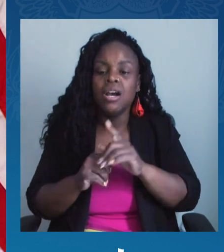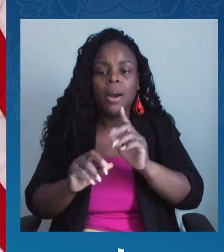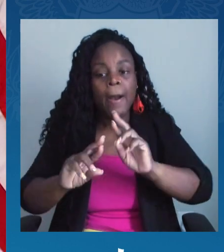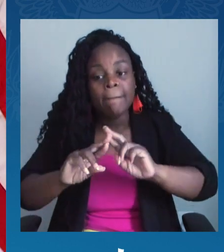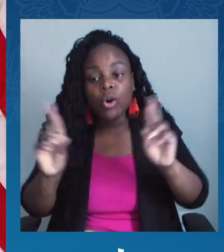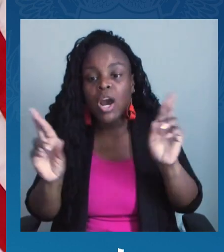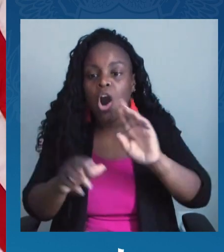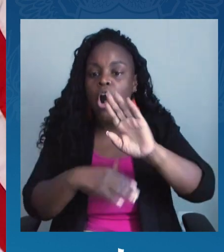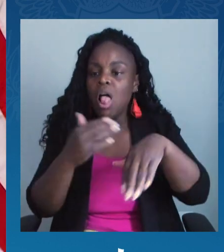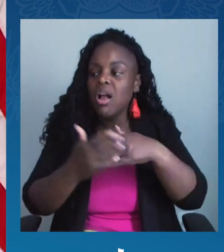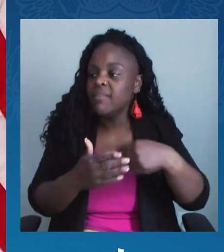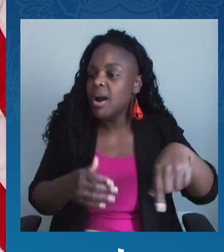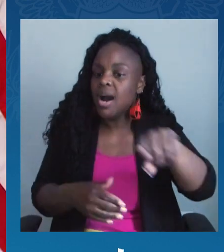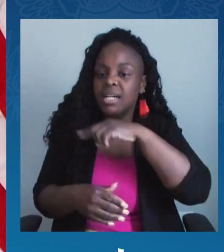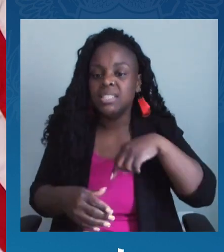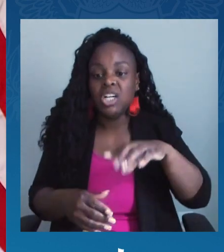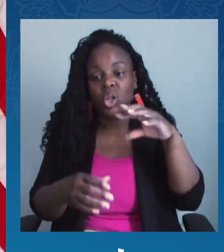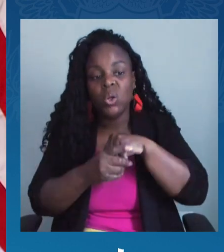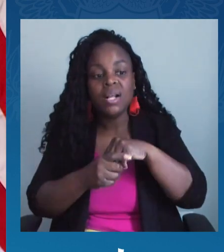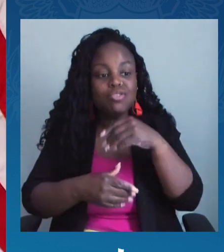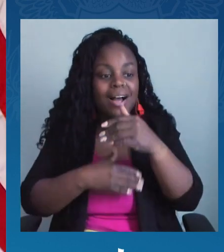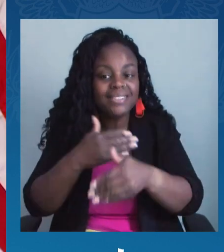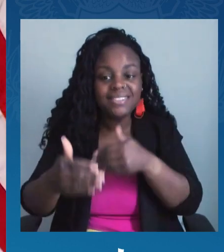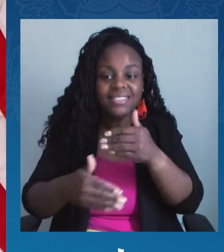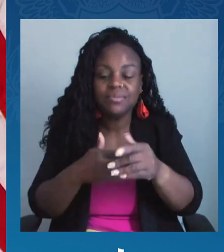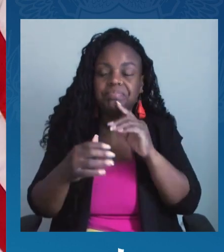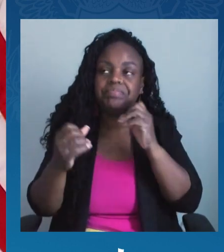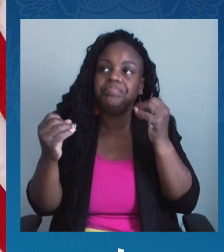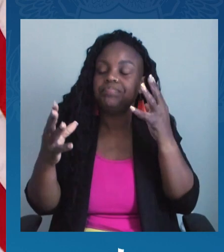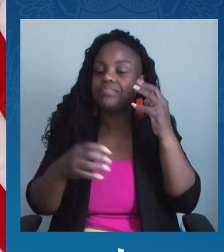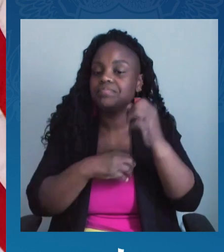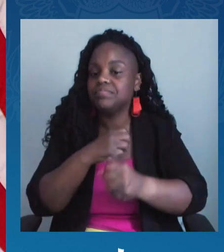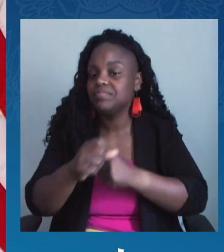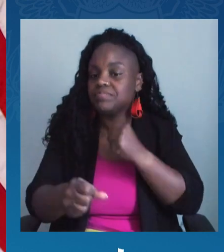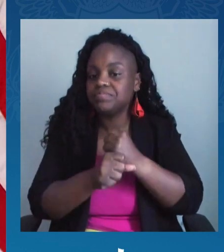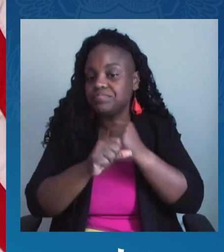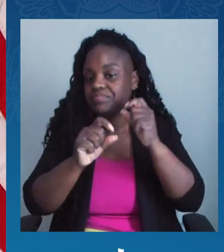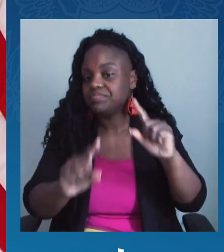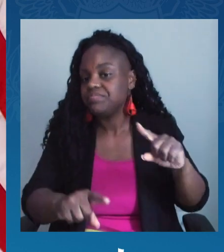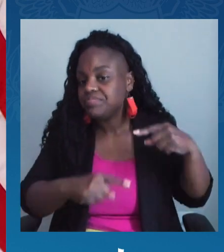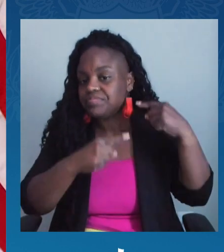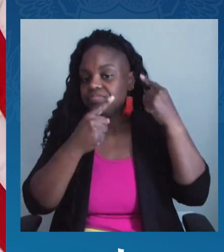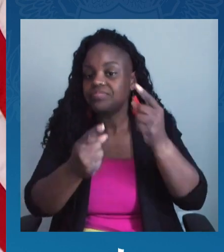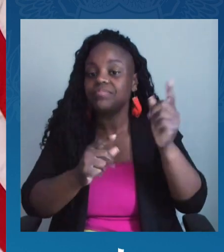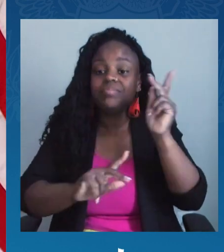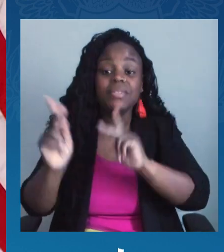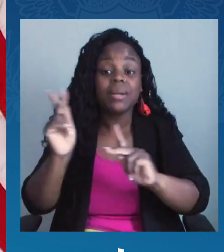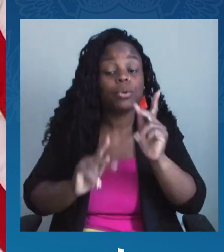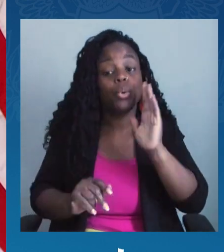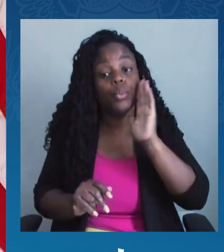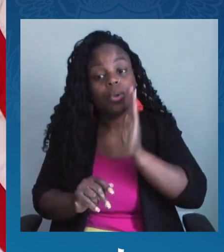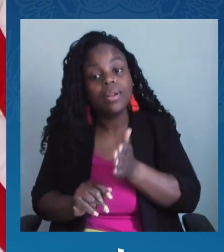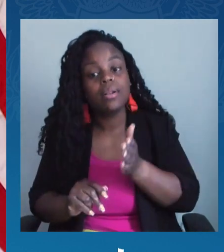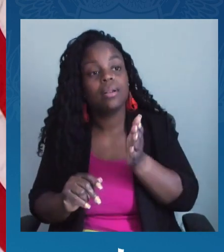in this process for a long time. And so folks are going to righteously say to us when we asked them to vote, why should I vote?